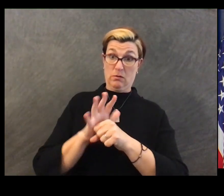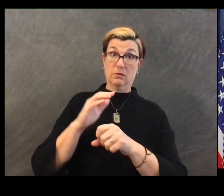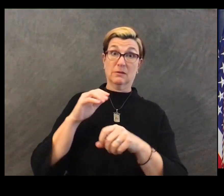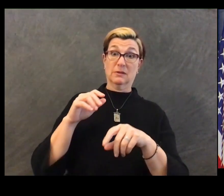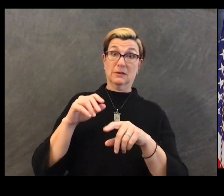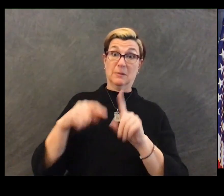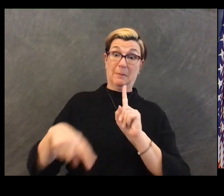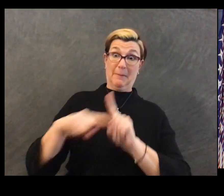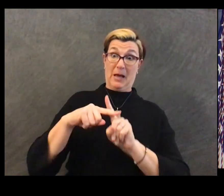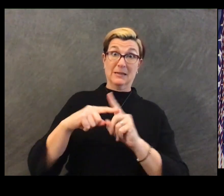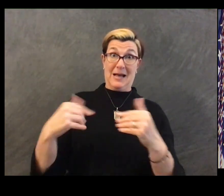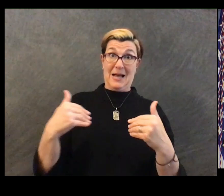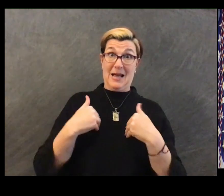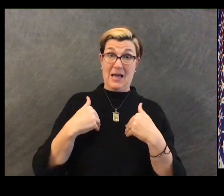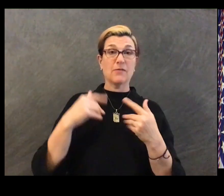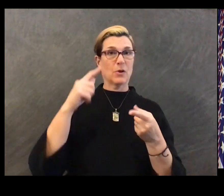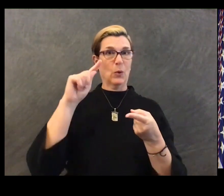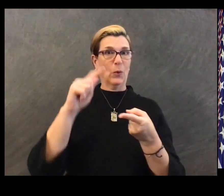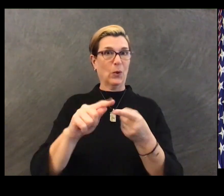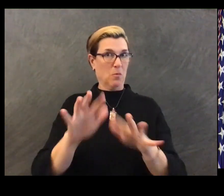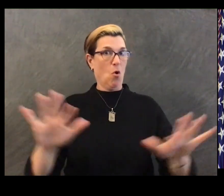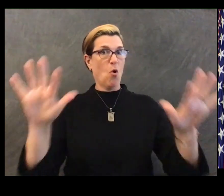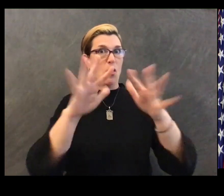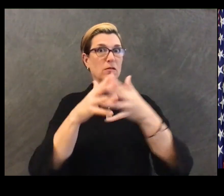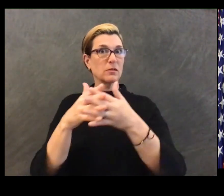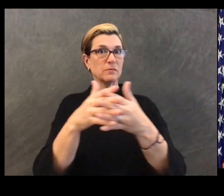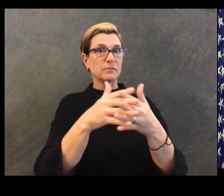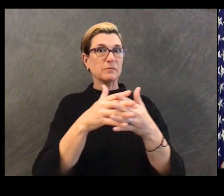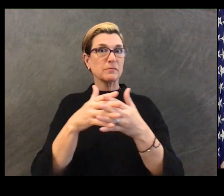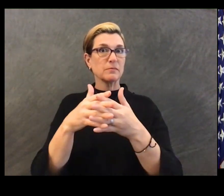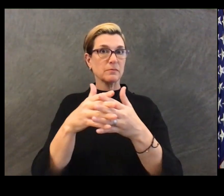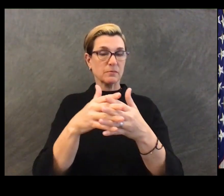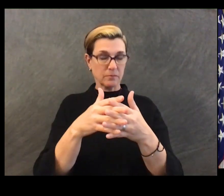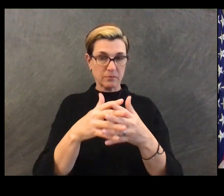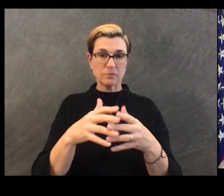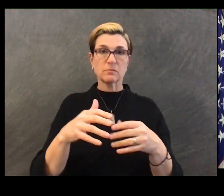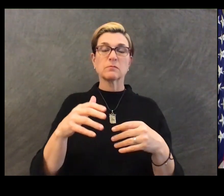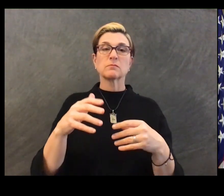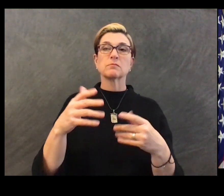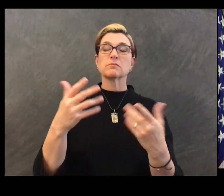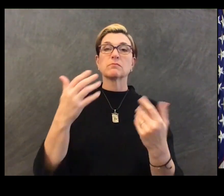appear to be stabilizing the odds but sir in some cases very interesting